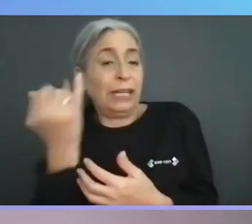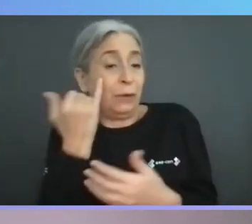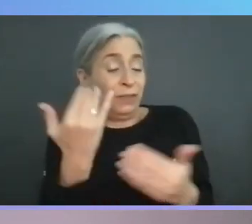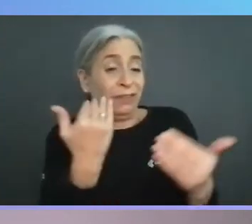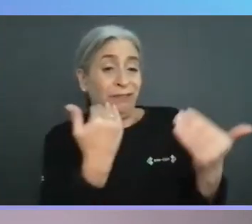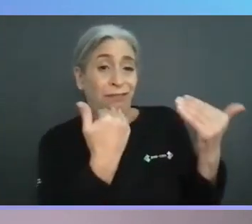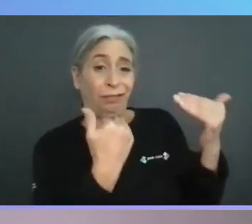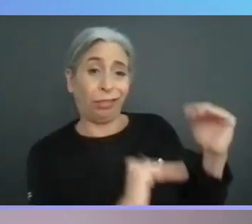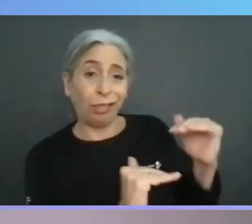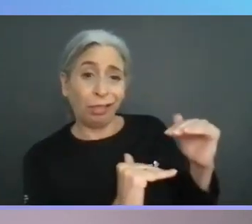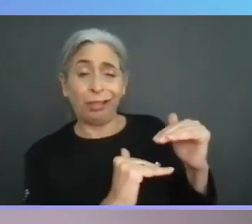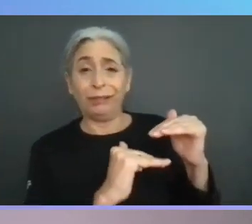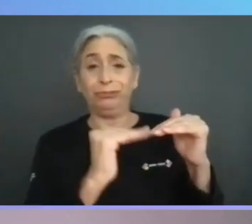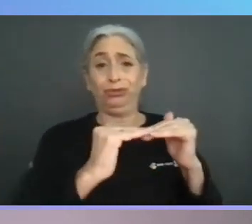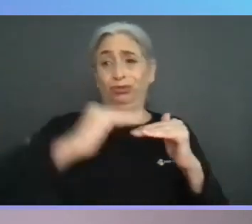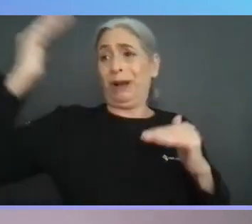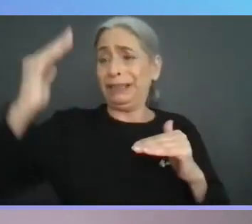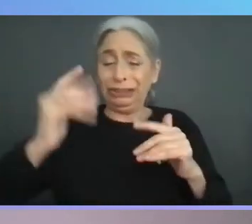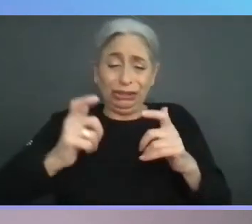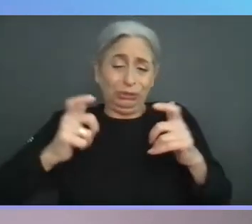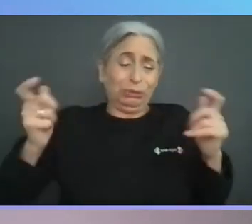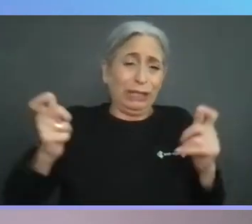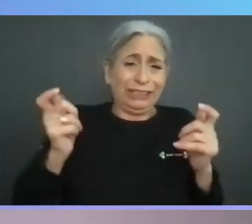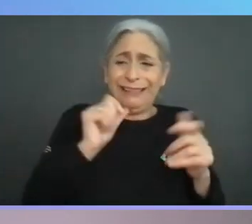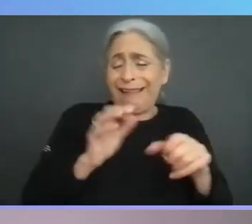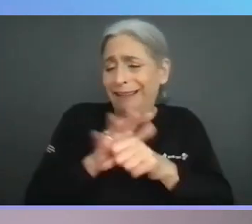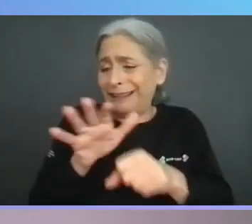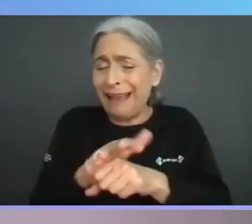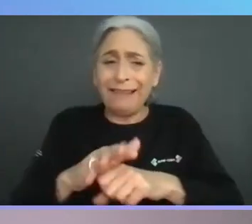much, and where to convey various types of information in,